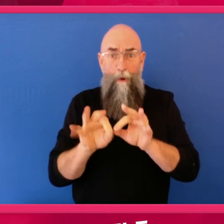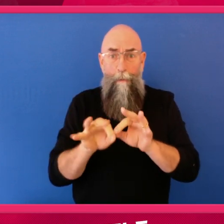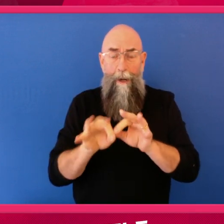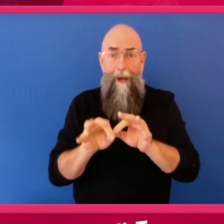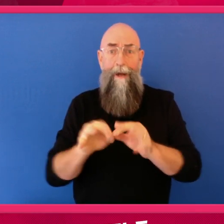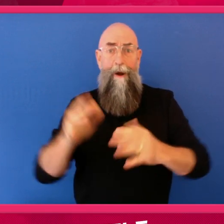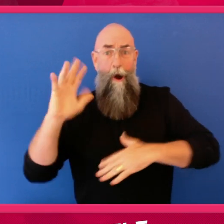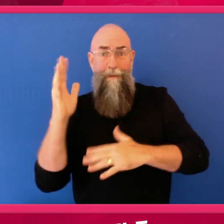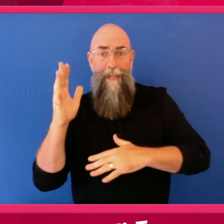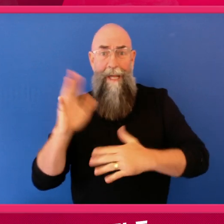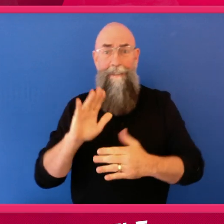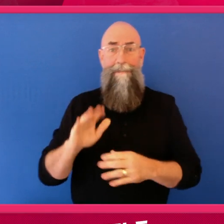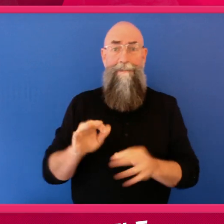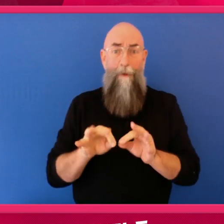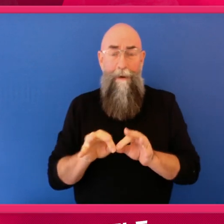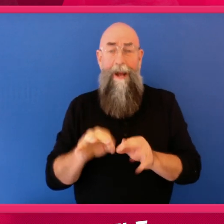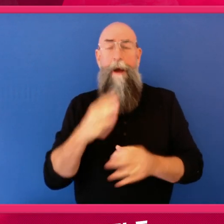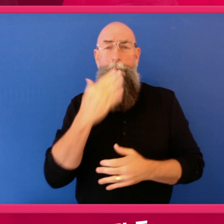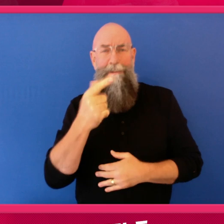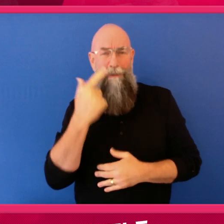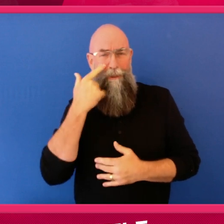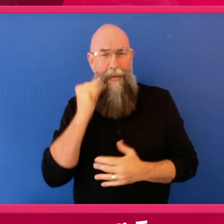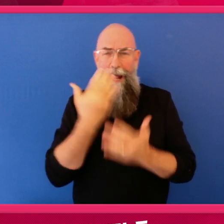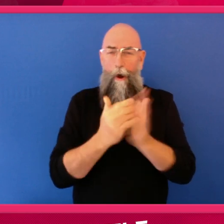you should check it out. So make sure you jump on YouTube, search for You Little Ripper